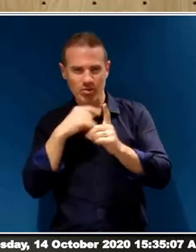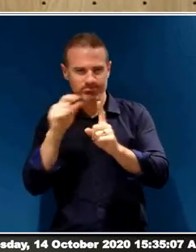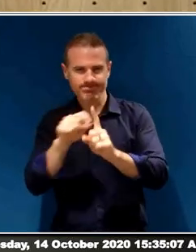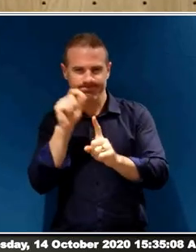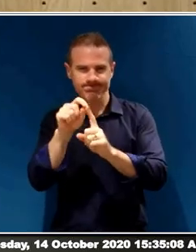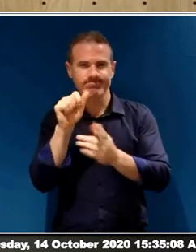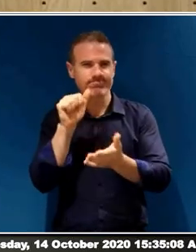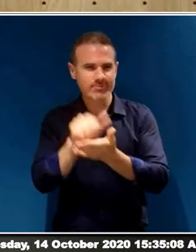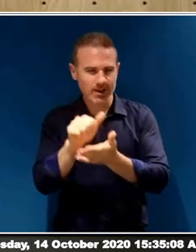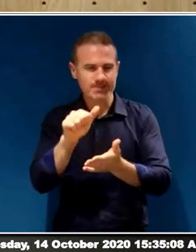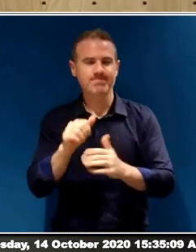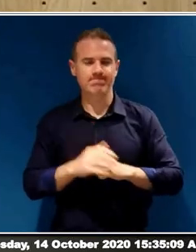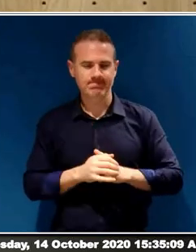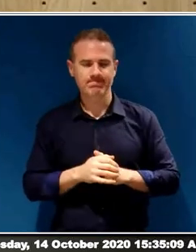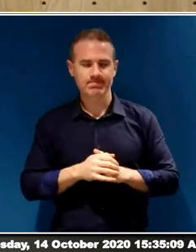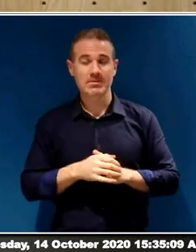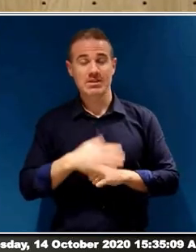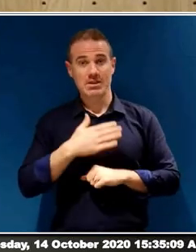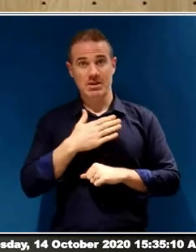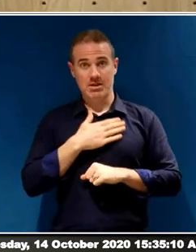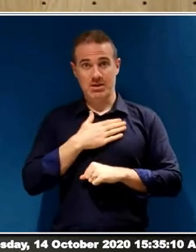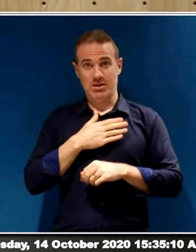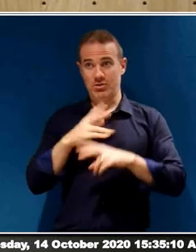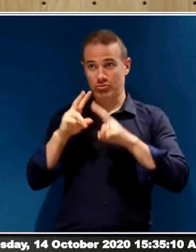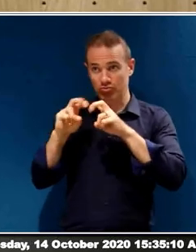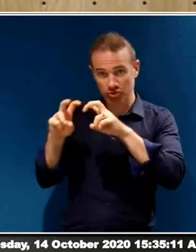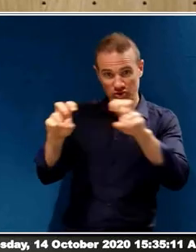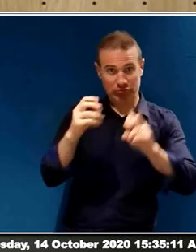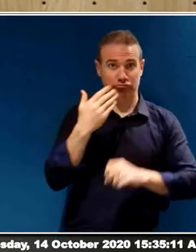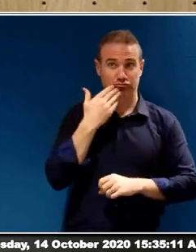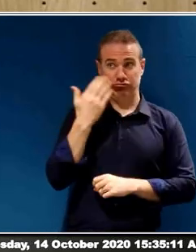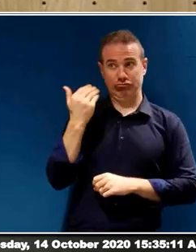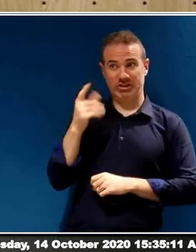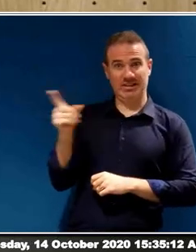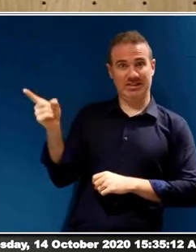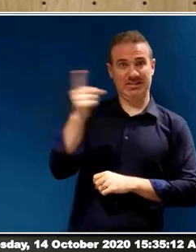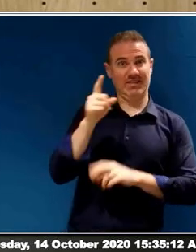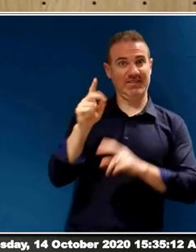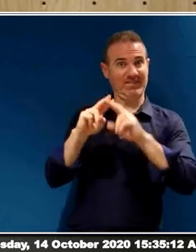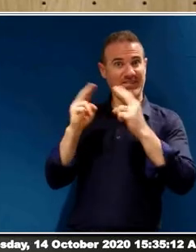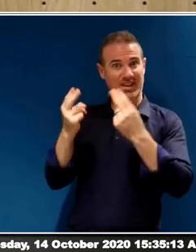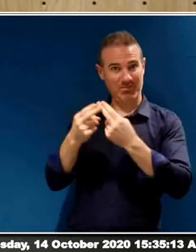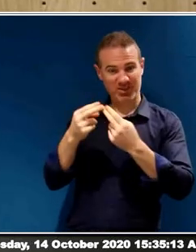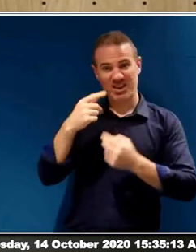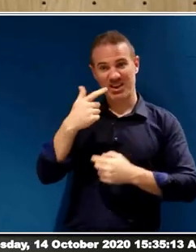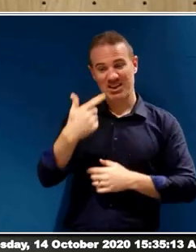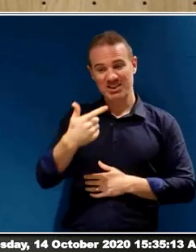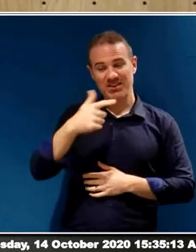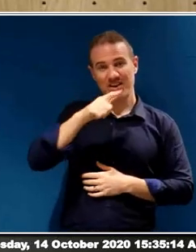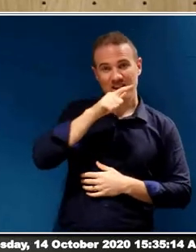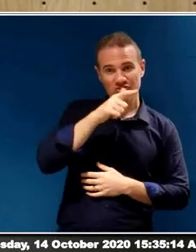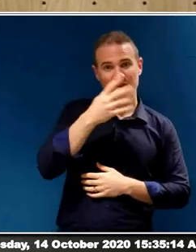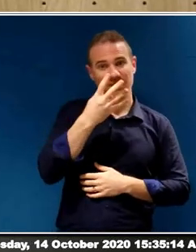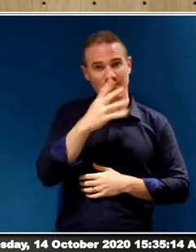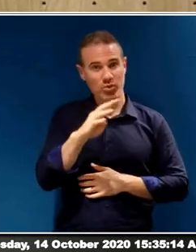recently, we have conducted a survey of 745 families and we asked them about